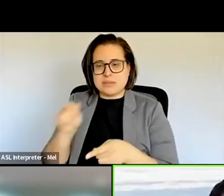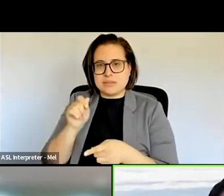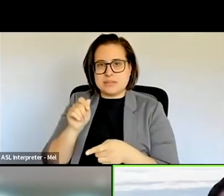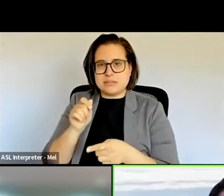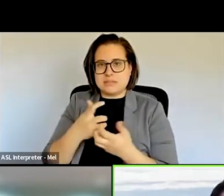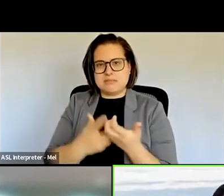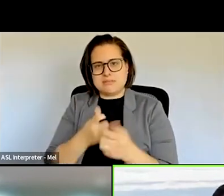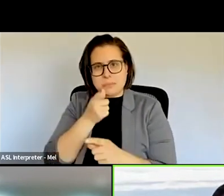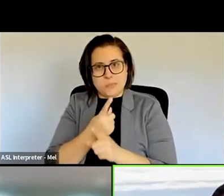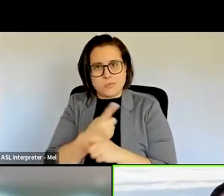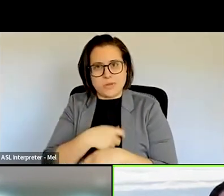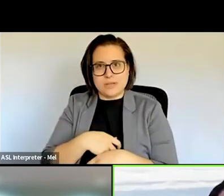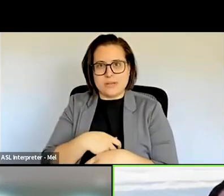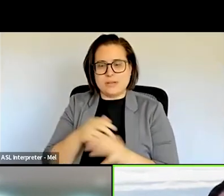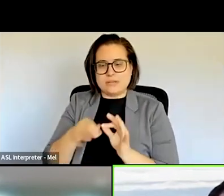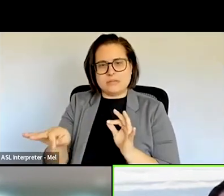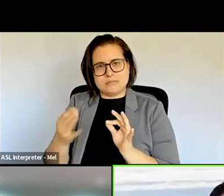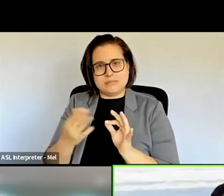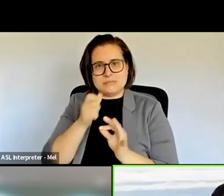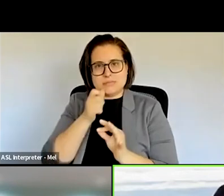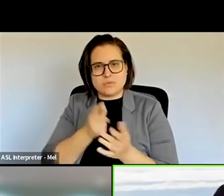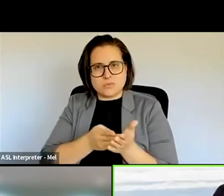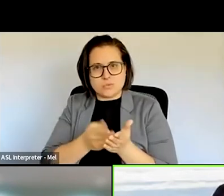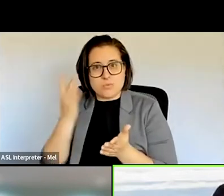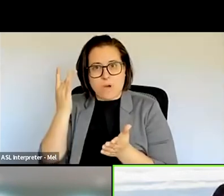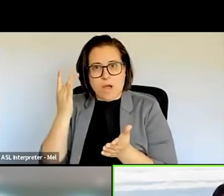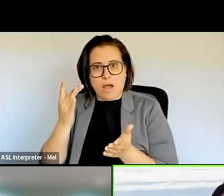conversation and that is because they are lacking the prefrontal cortex.